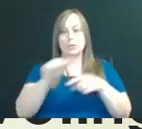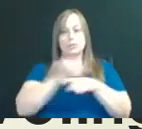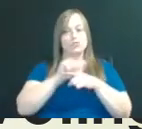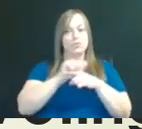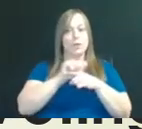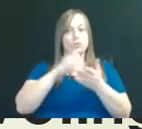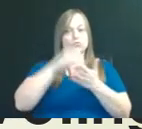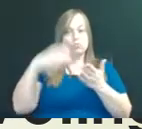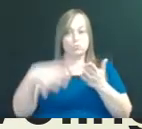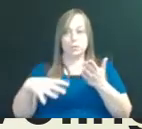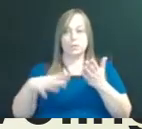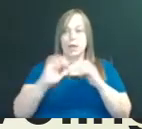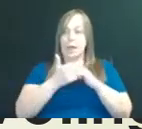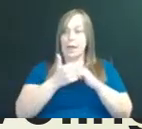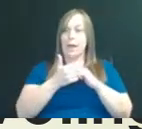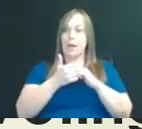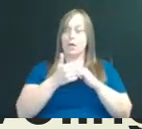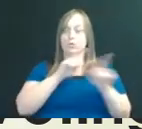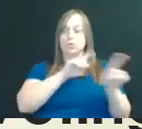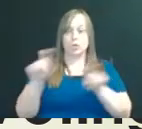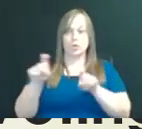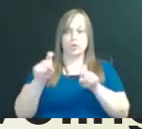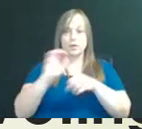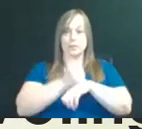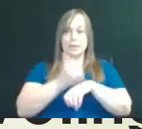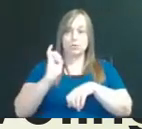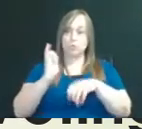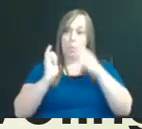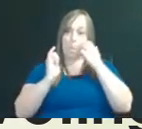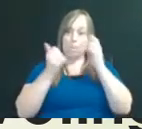on how to survey these polling sites on their own.